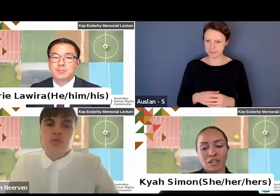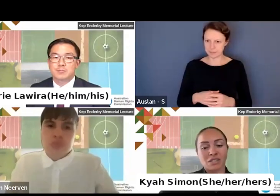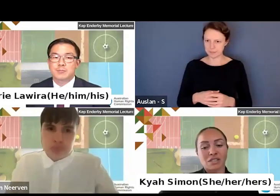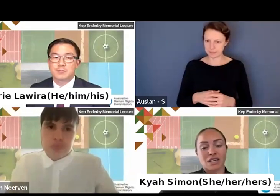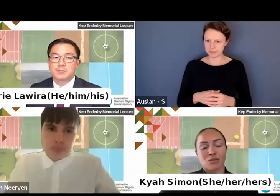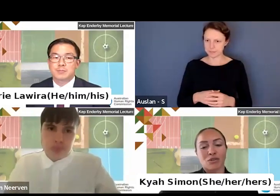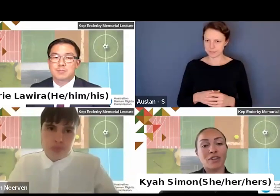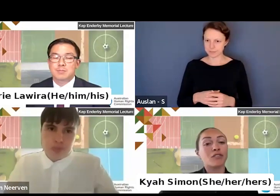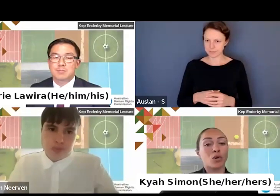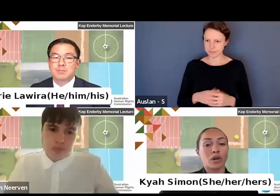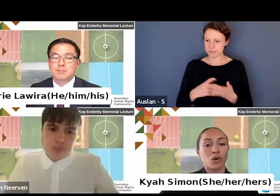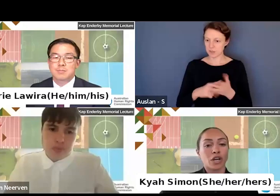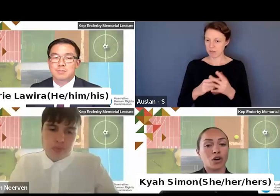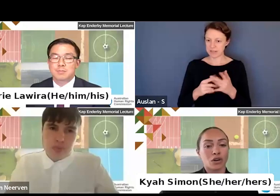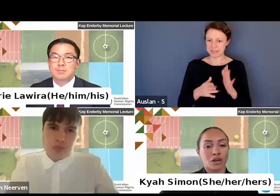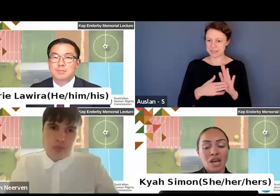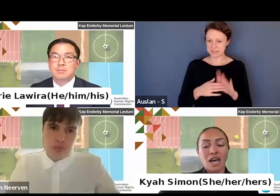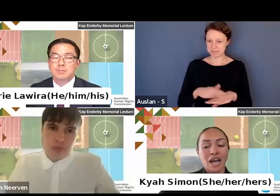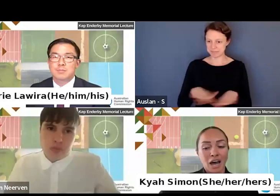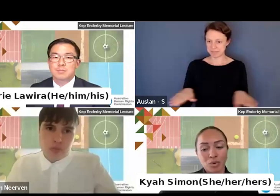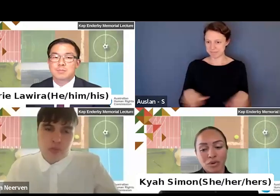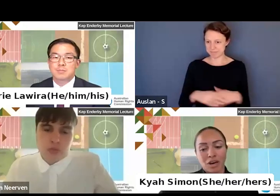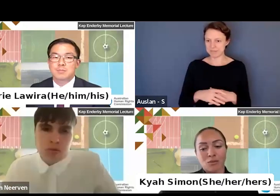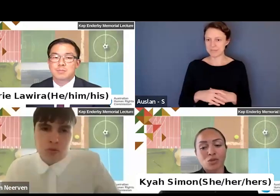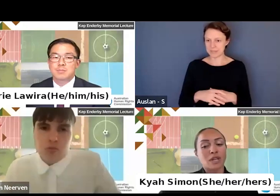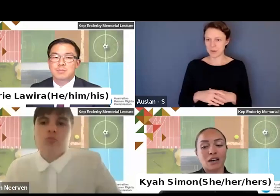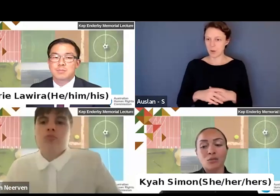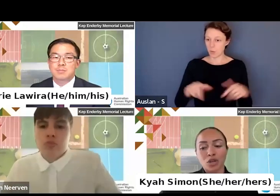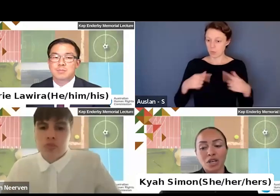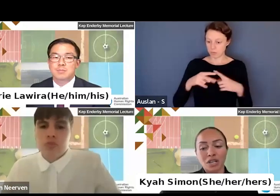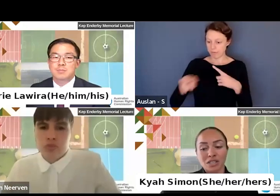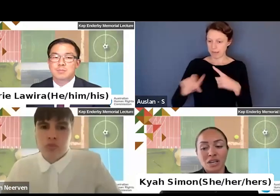and reflect forward to working on an app to allow communities